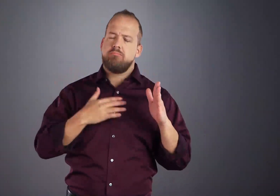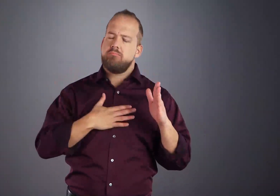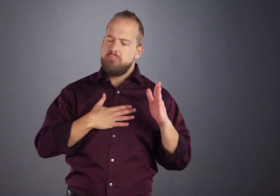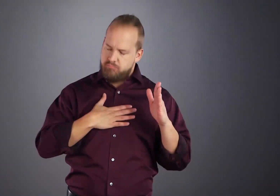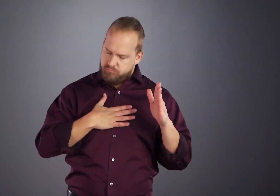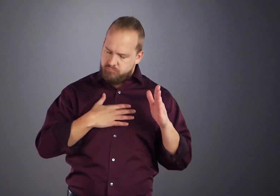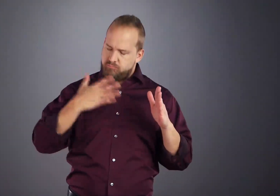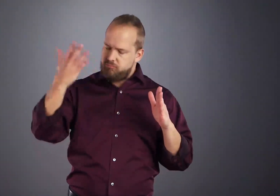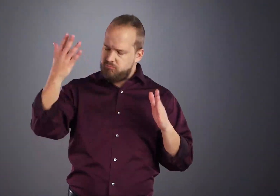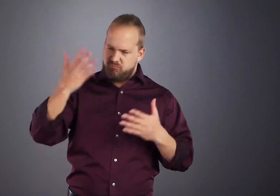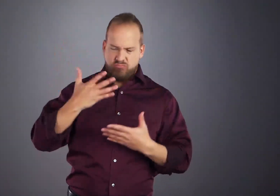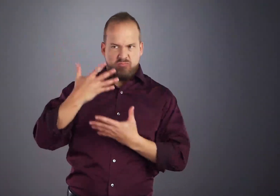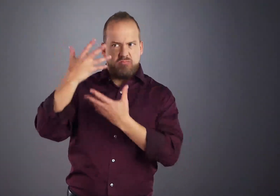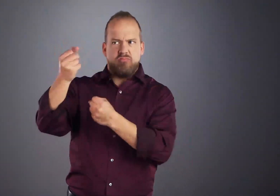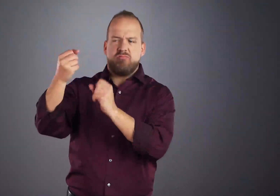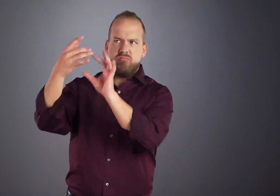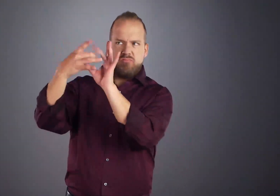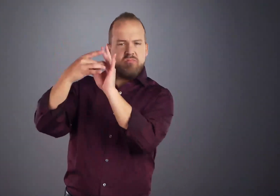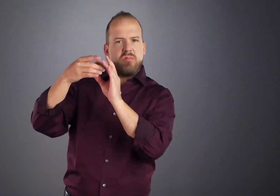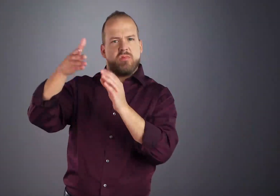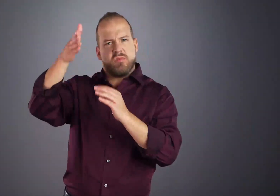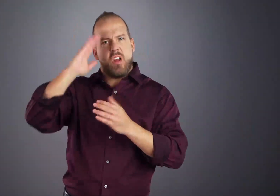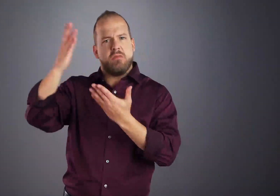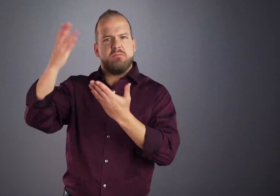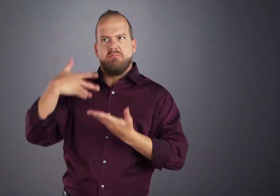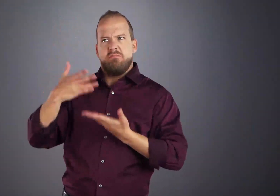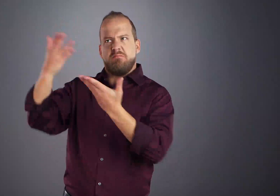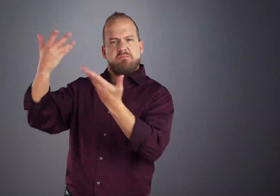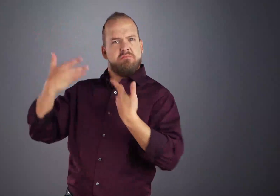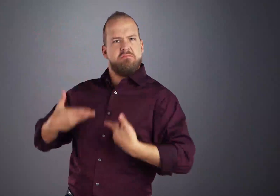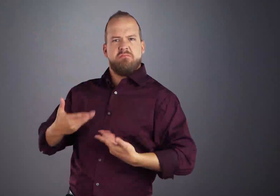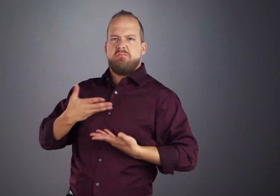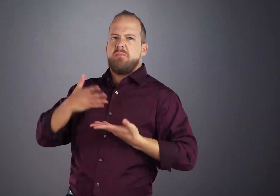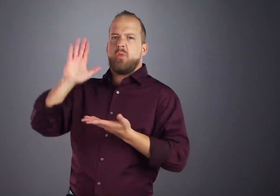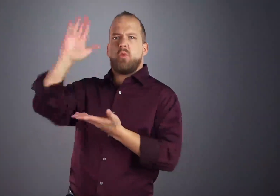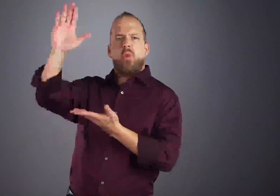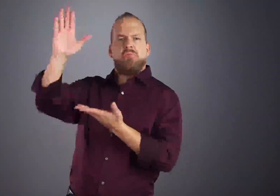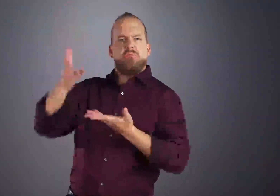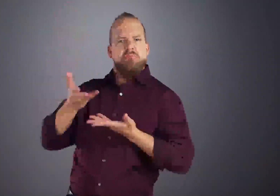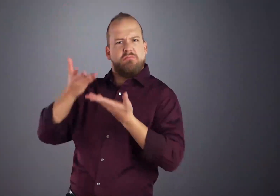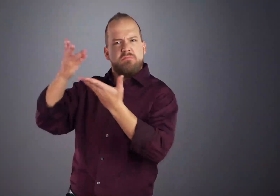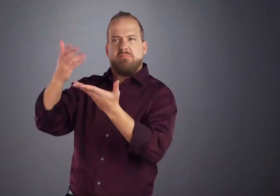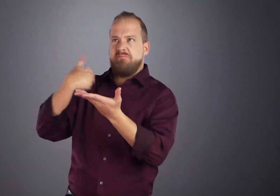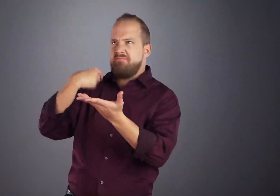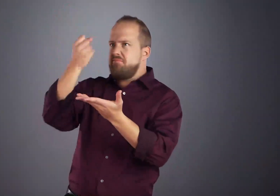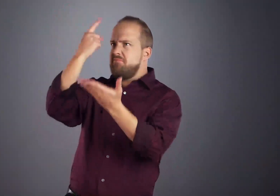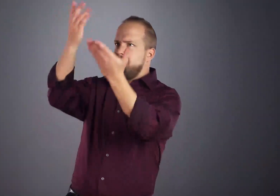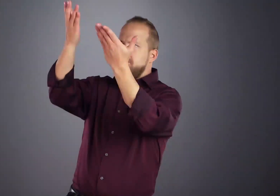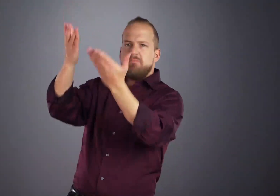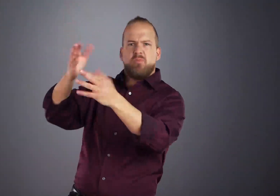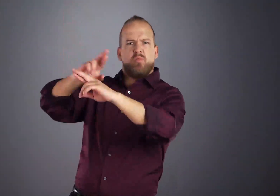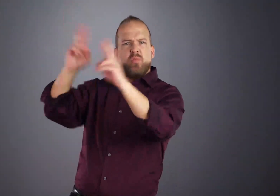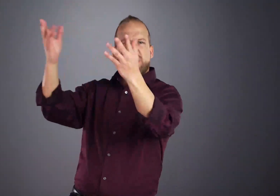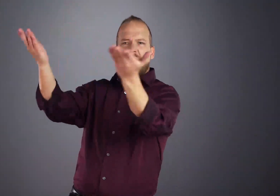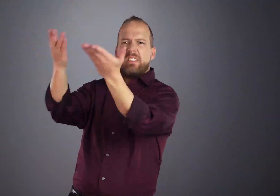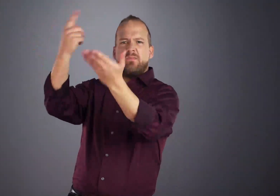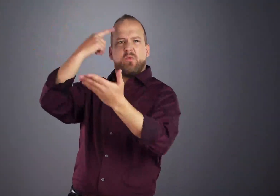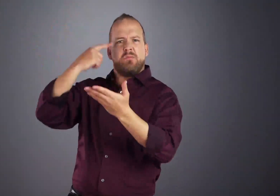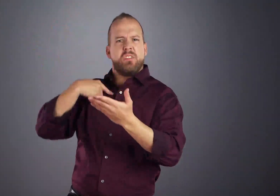There I humbly offered myself to God, as I then understood Him, to do with me as He would.